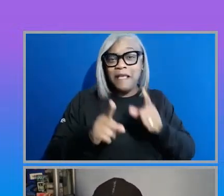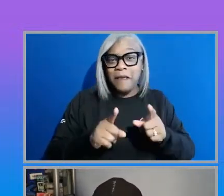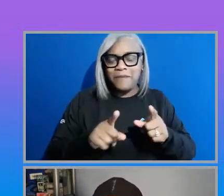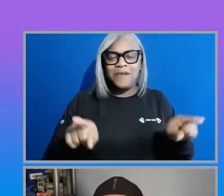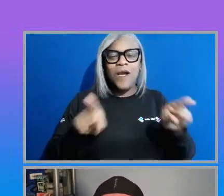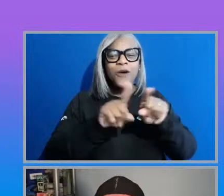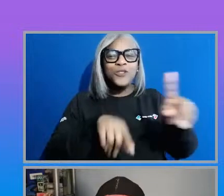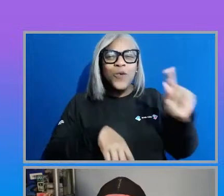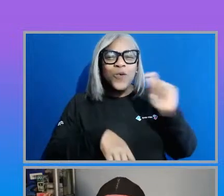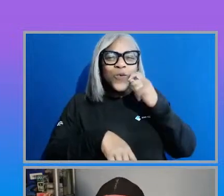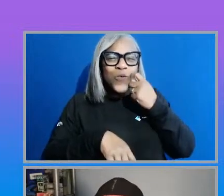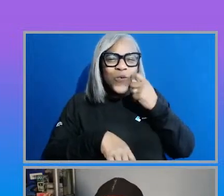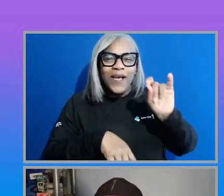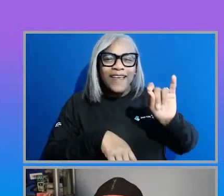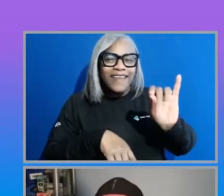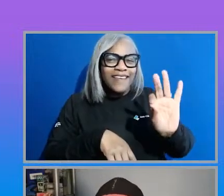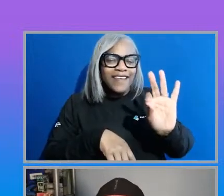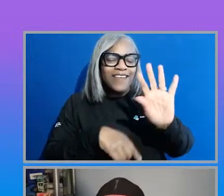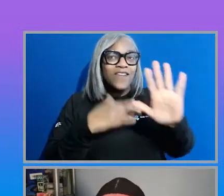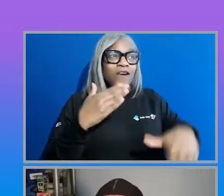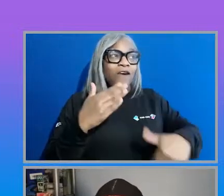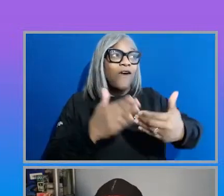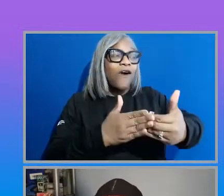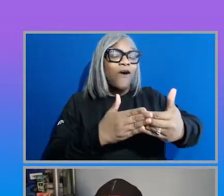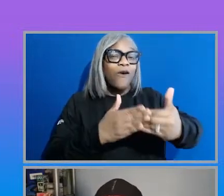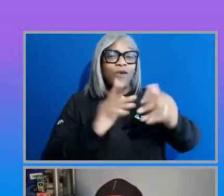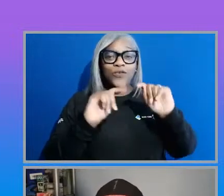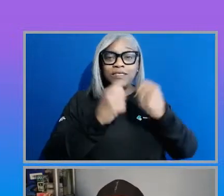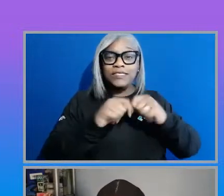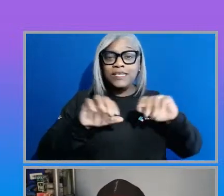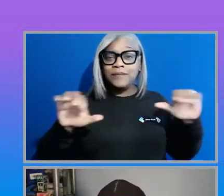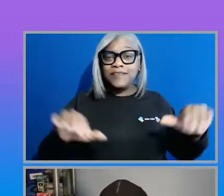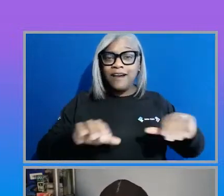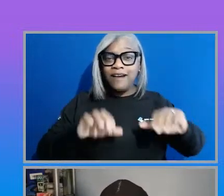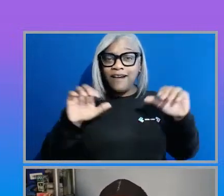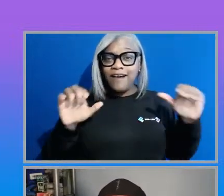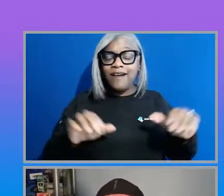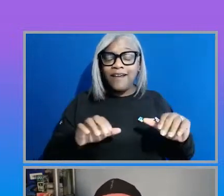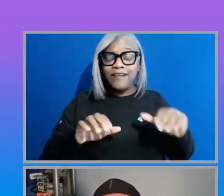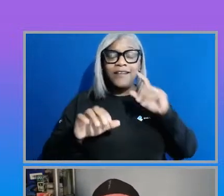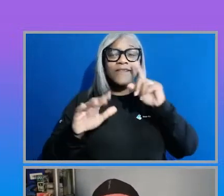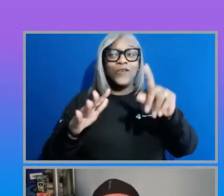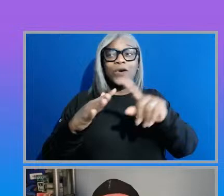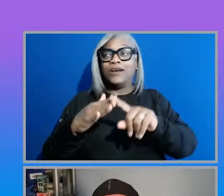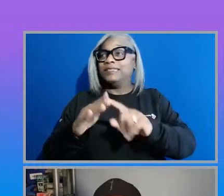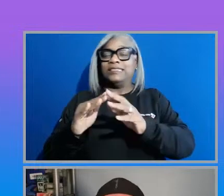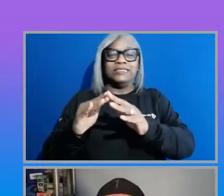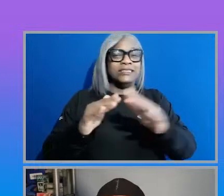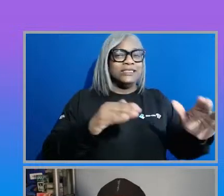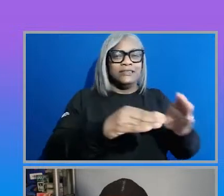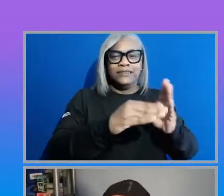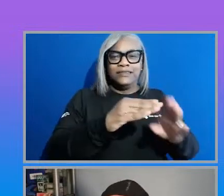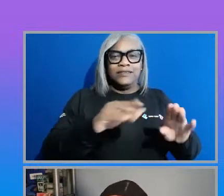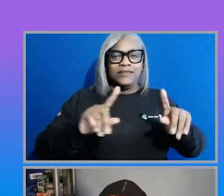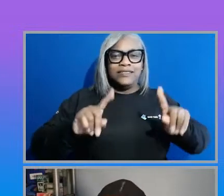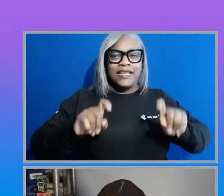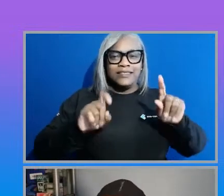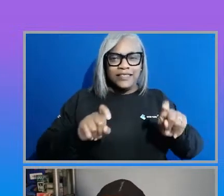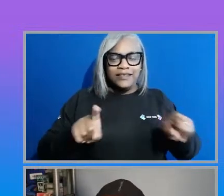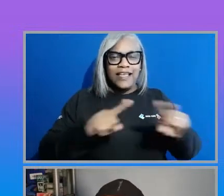if you could take all of that investment that your team has made in end to end testing and